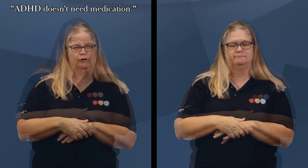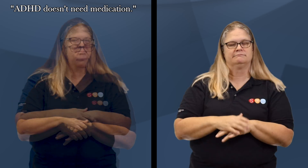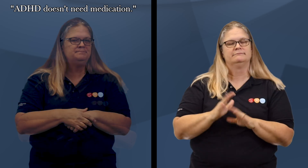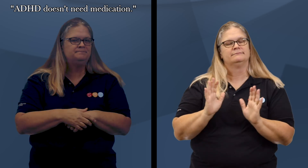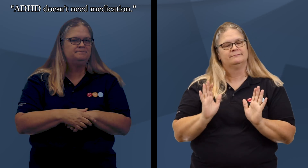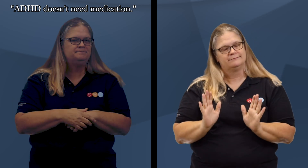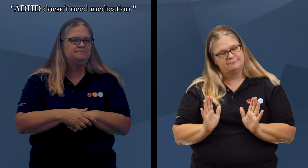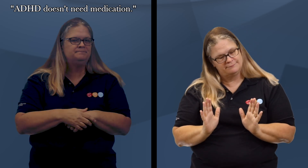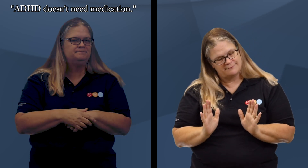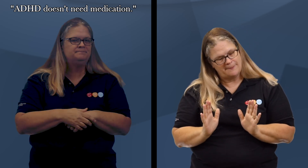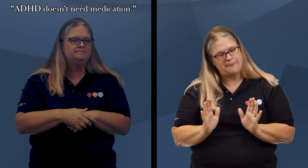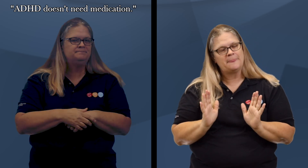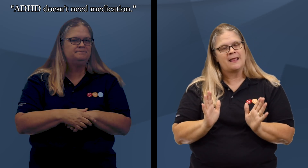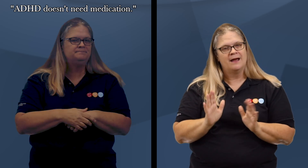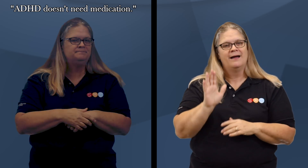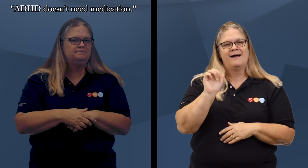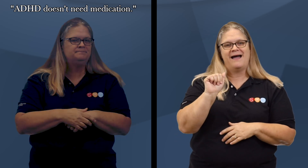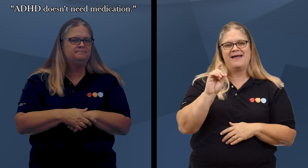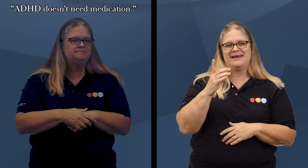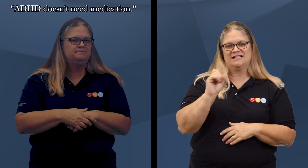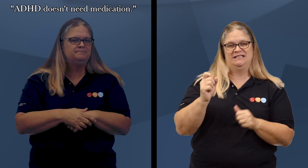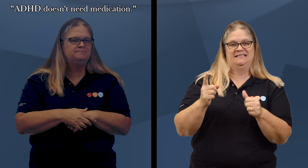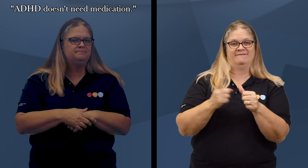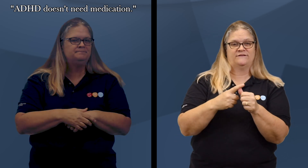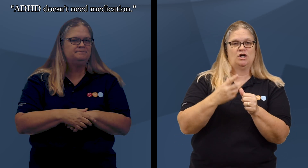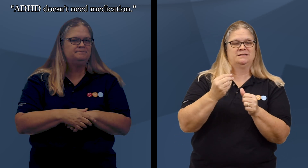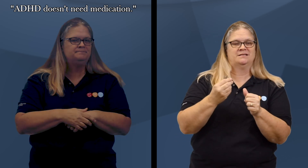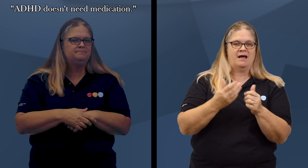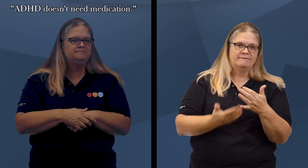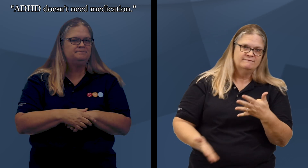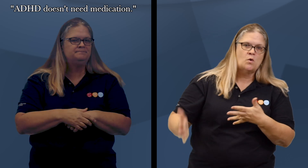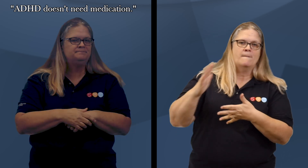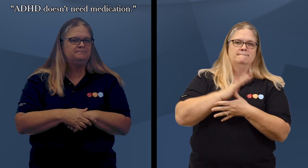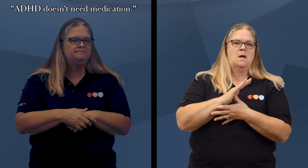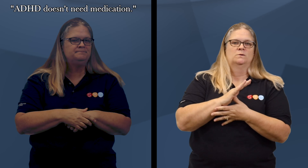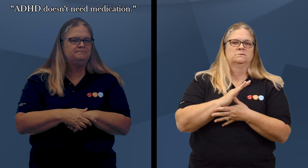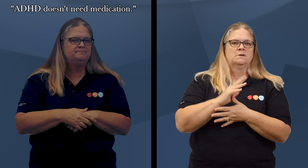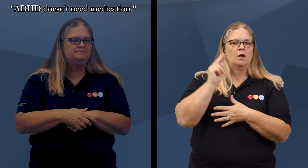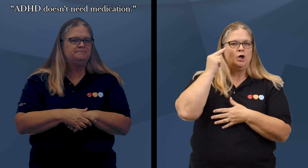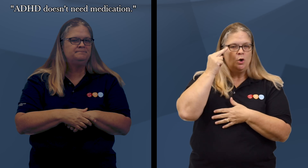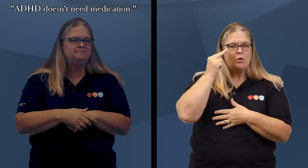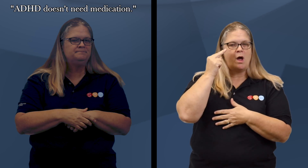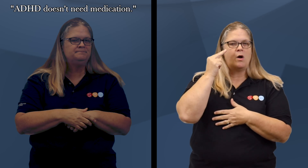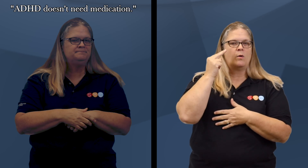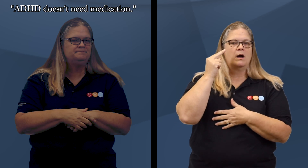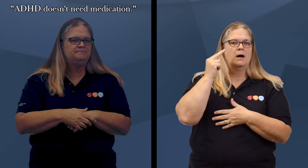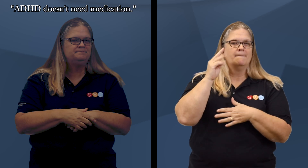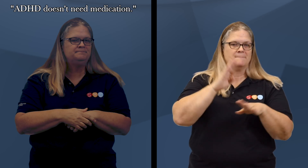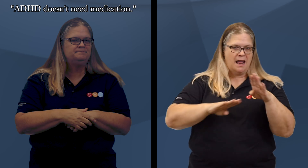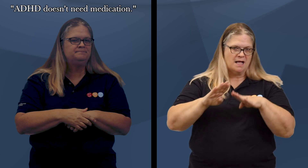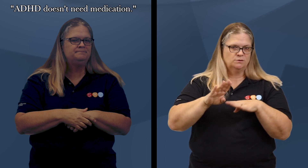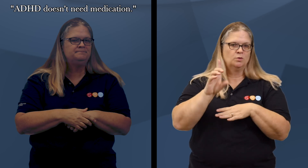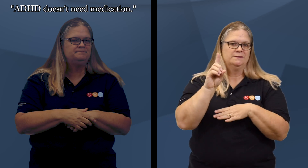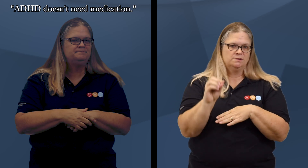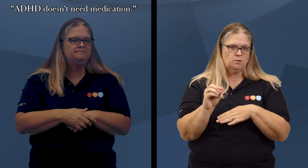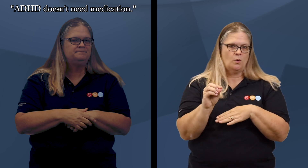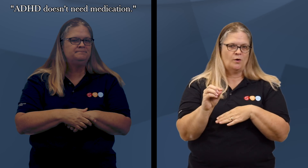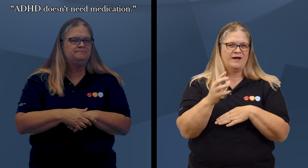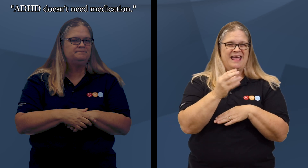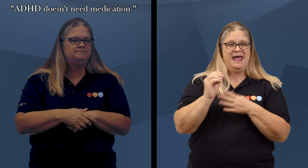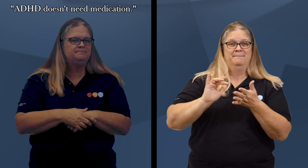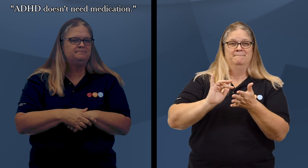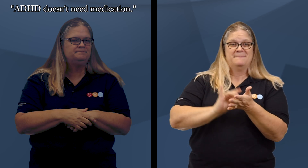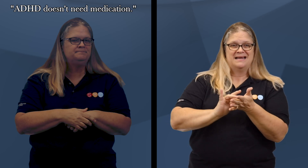ADHD is first and foremost a neurobiological disorder, and medication,